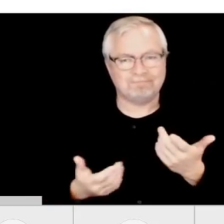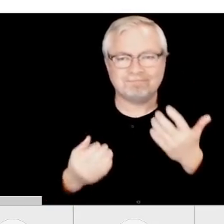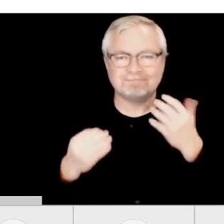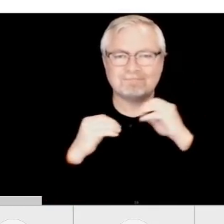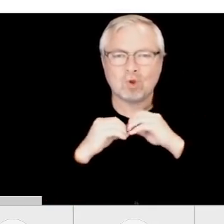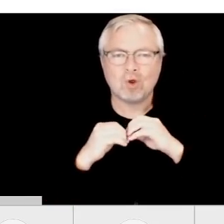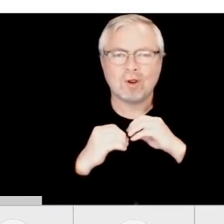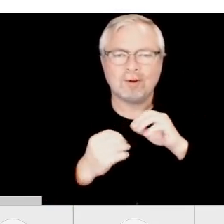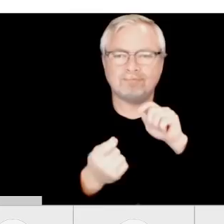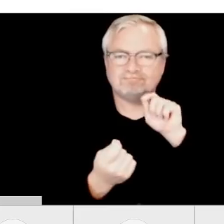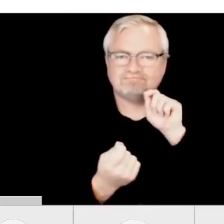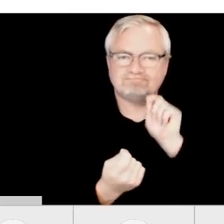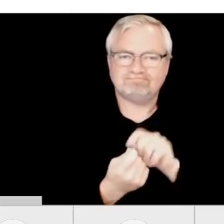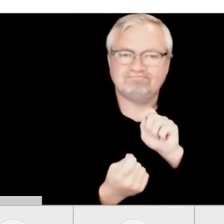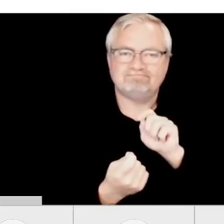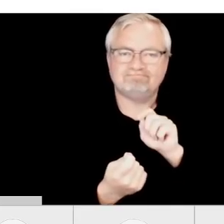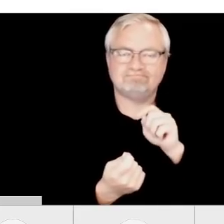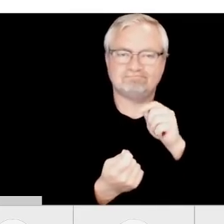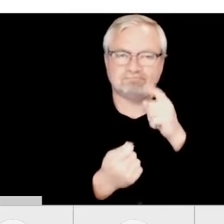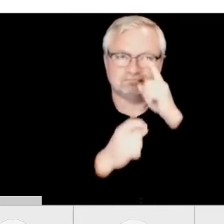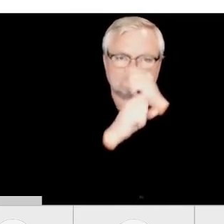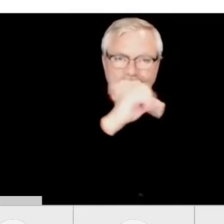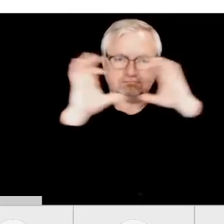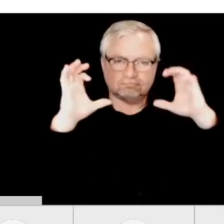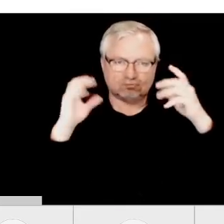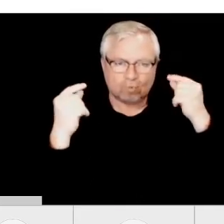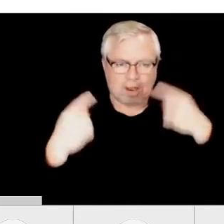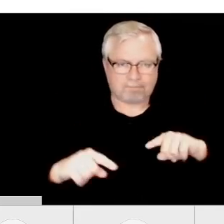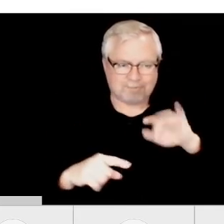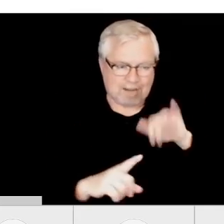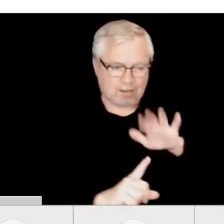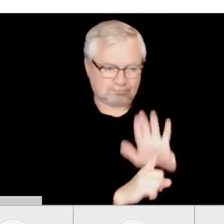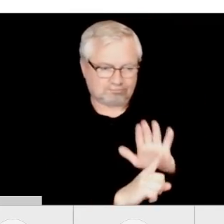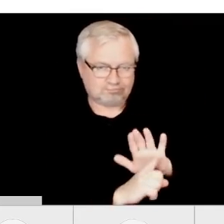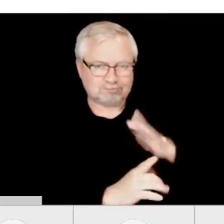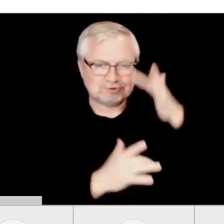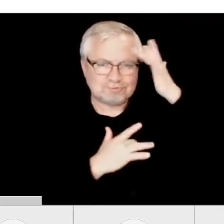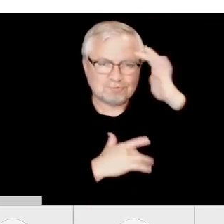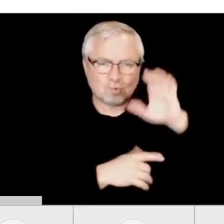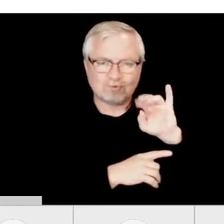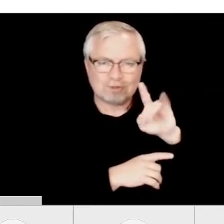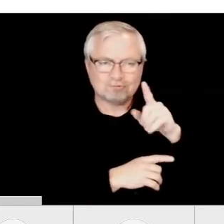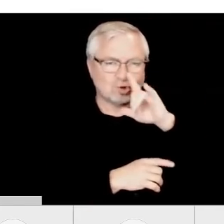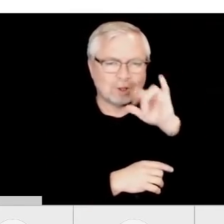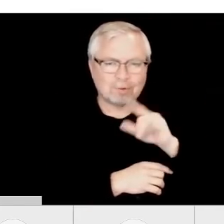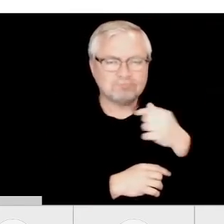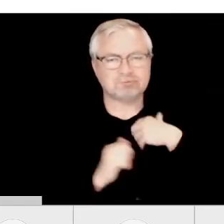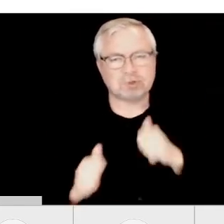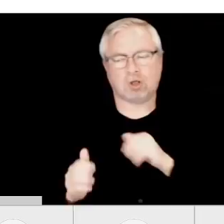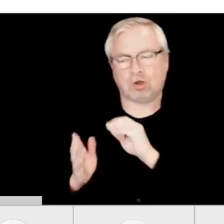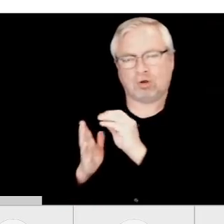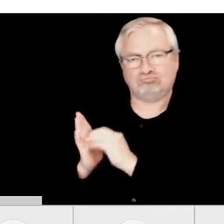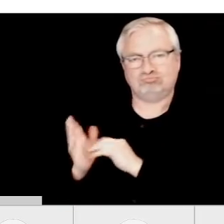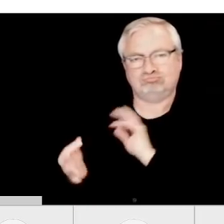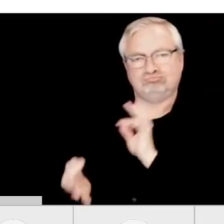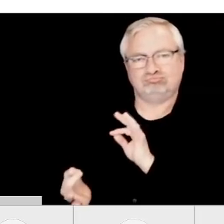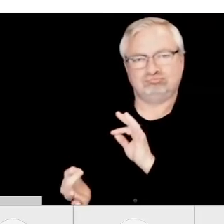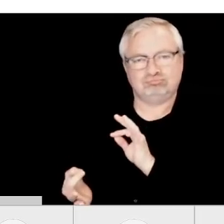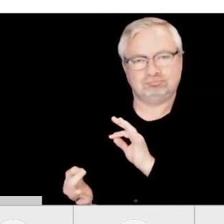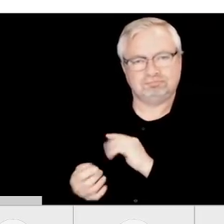understanding of what the disease turns out to be like and inform state leaders and the public about that.